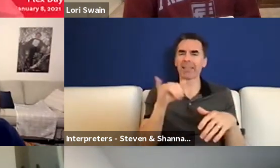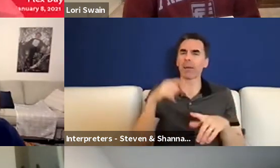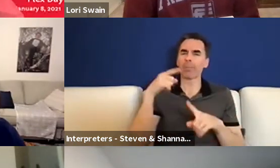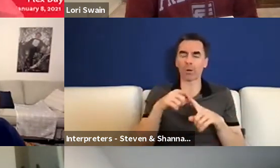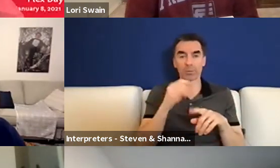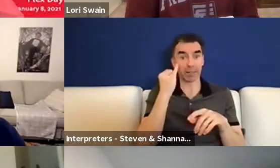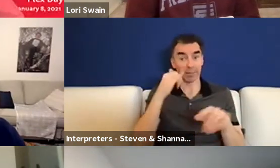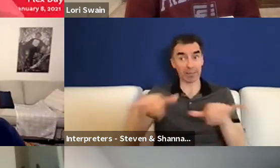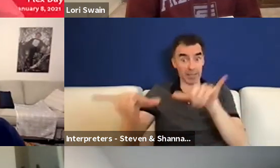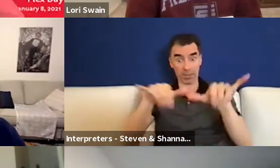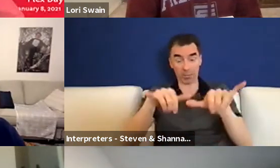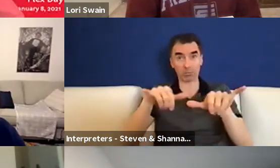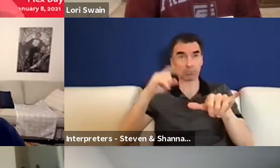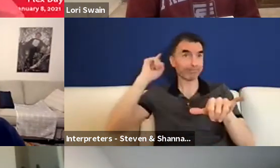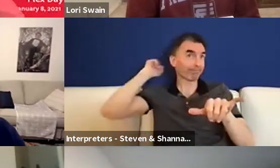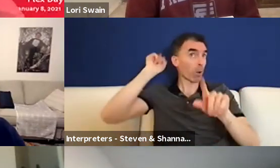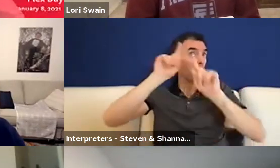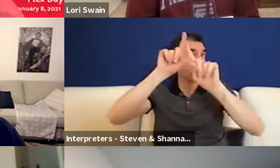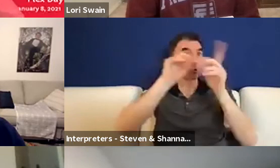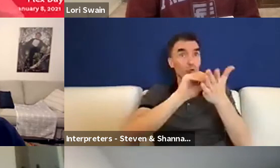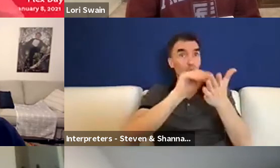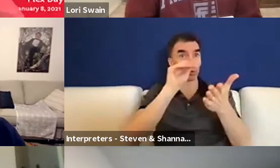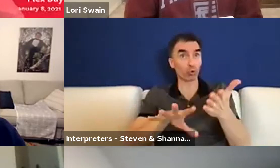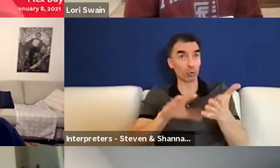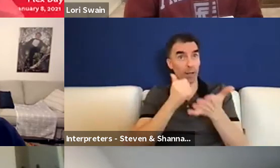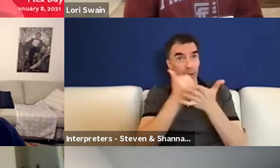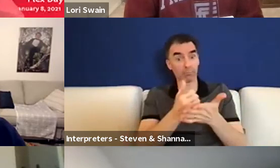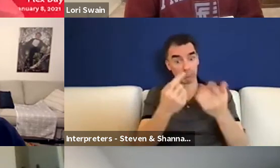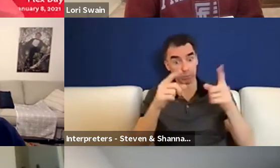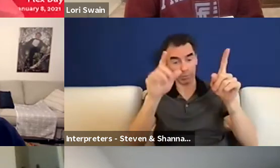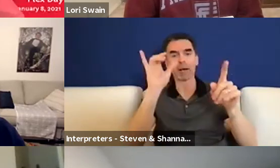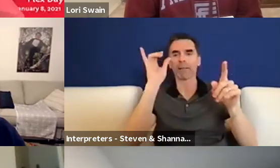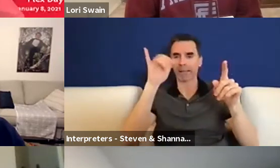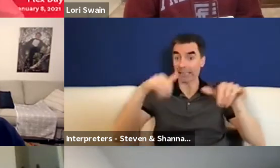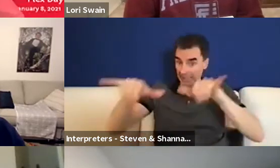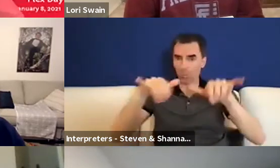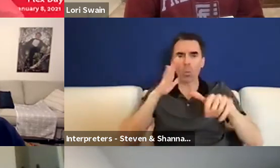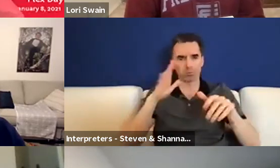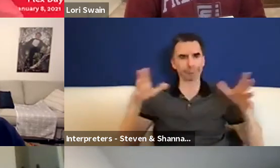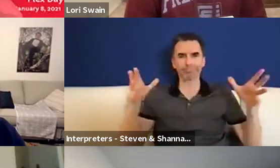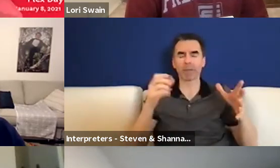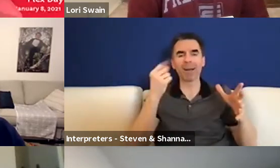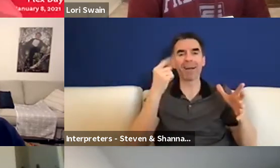the goal of helping the students succeed, I think that's the main thing. But it's not all rainbows and butterflies in our division,